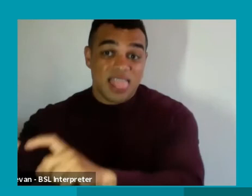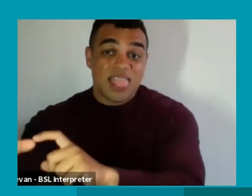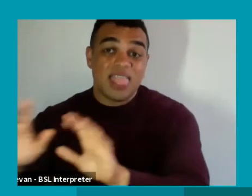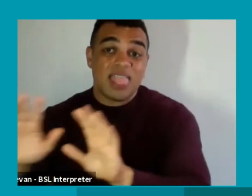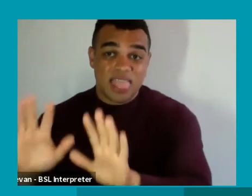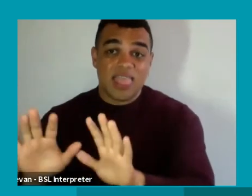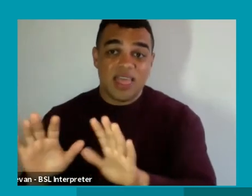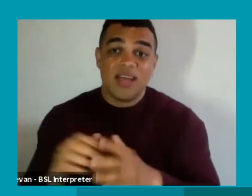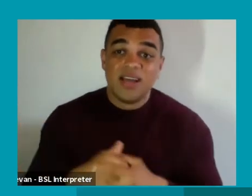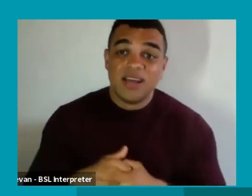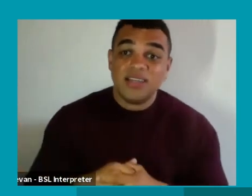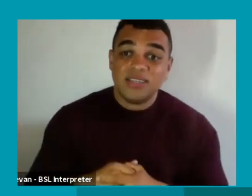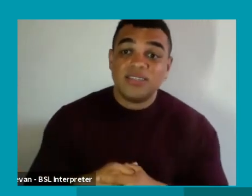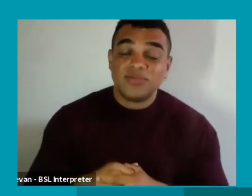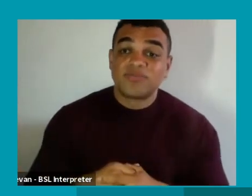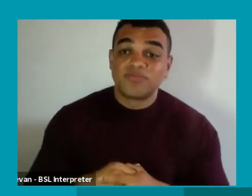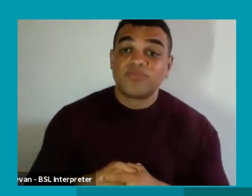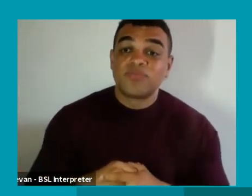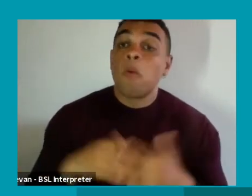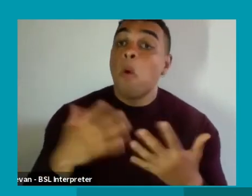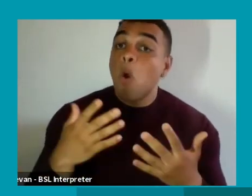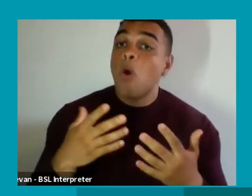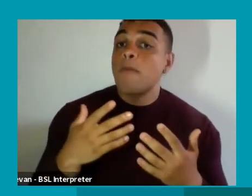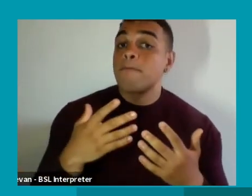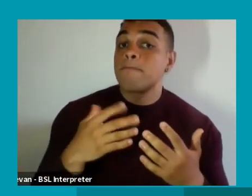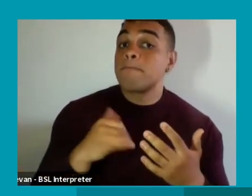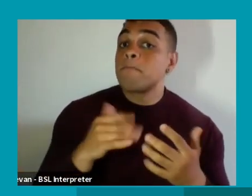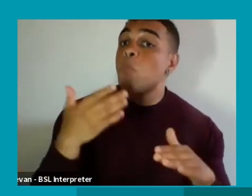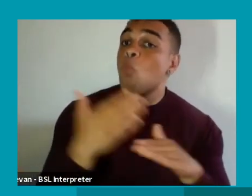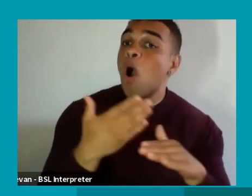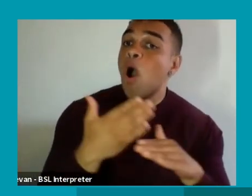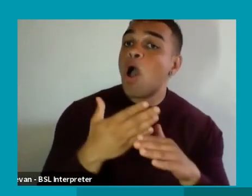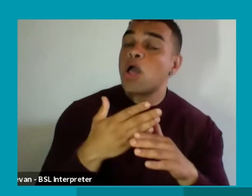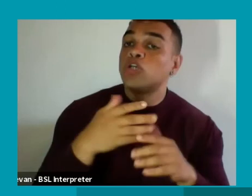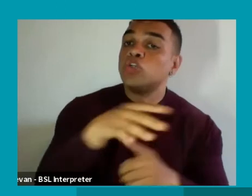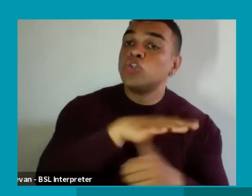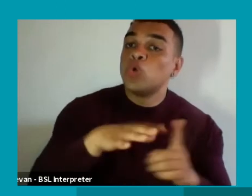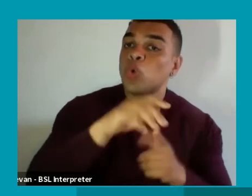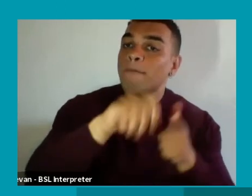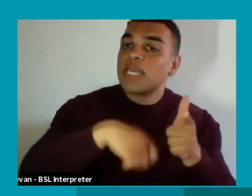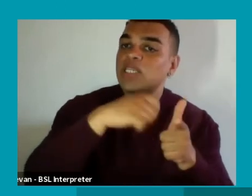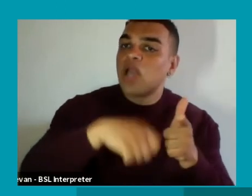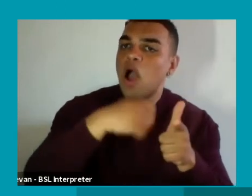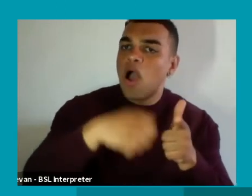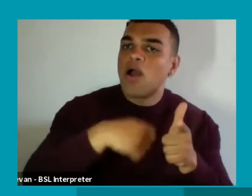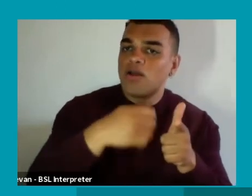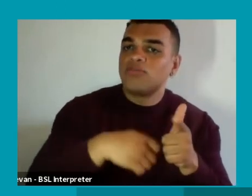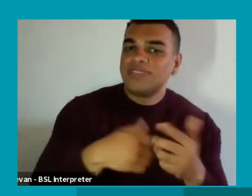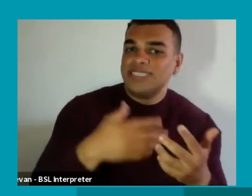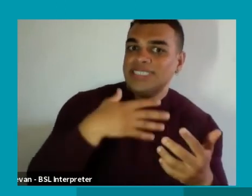if you want to work in social media and marketing, the chances are that you know you might be in a situation where submitting an application through